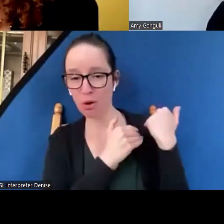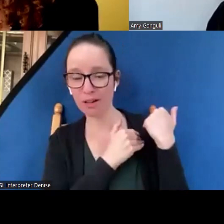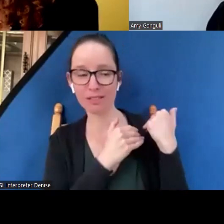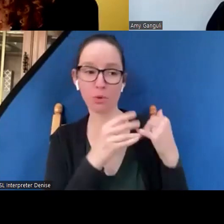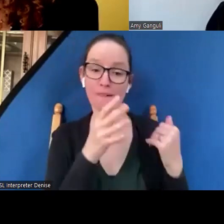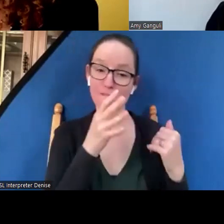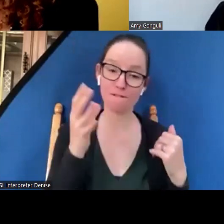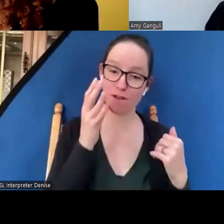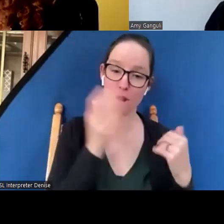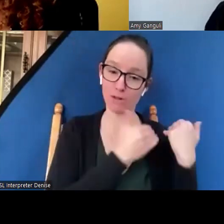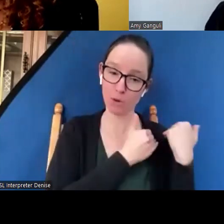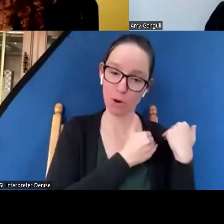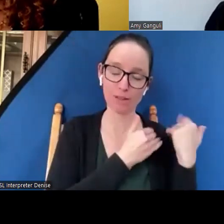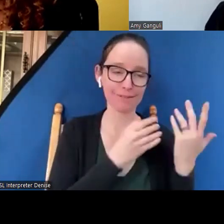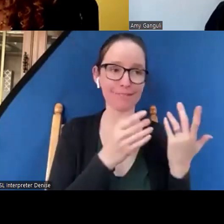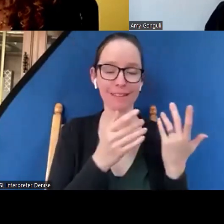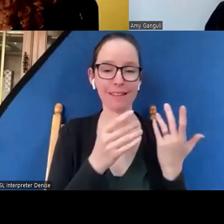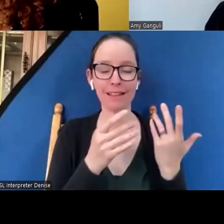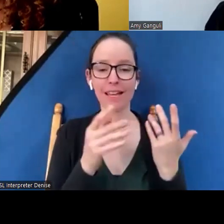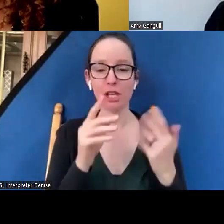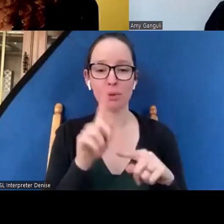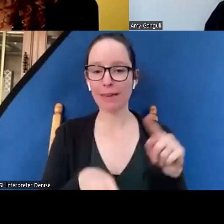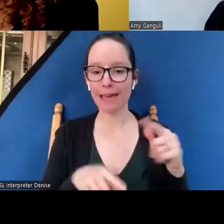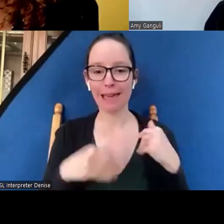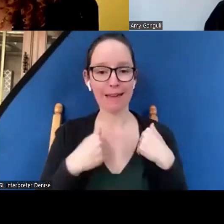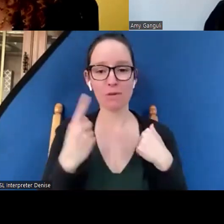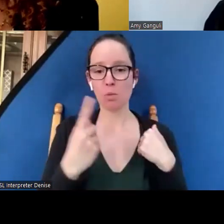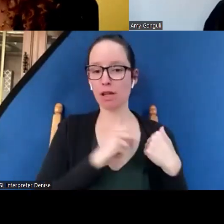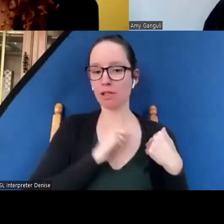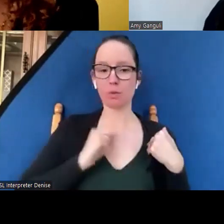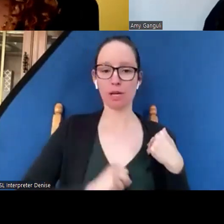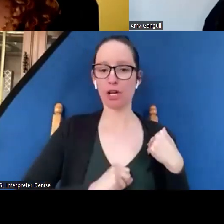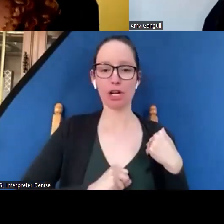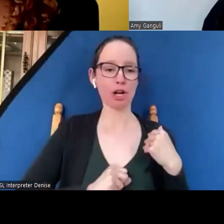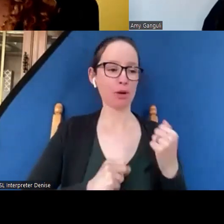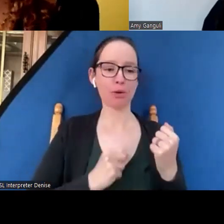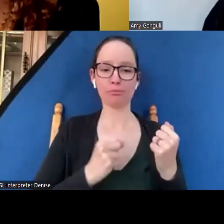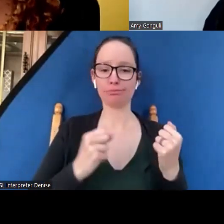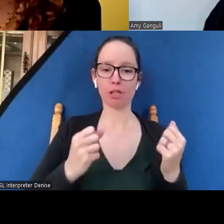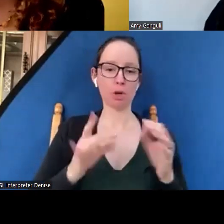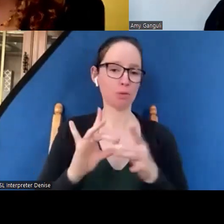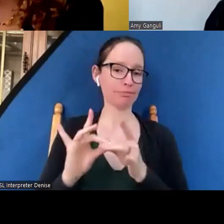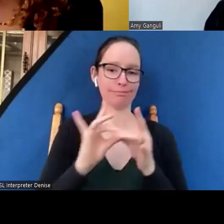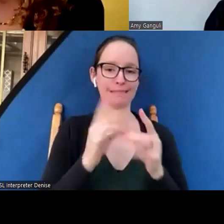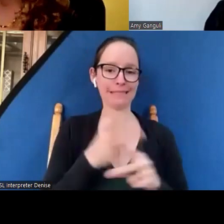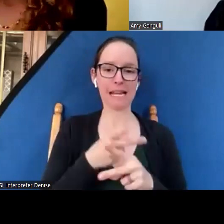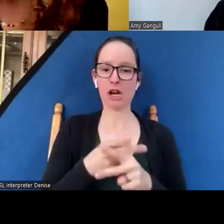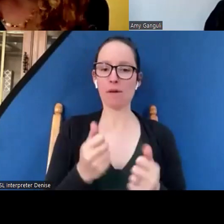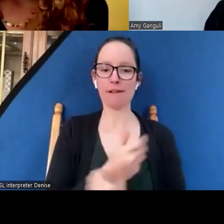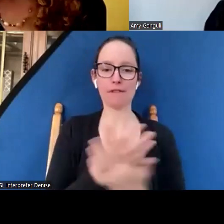can't just have a superhero facilitator that takes care of everything. It's it's kind of a shared responsibility and you just